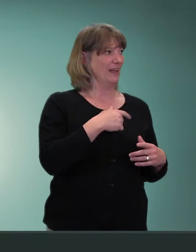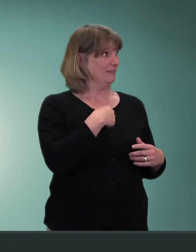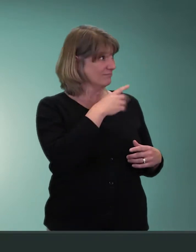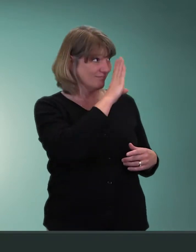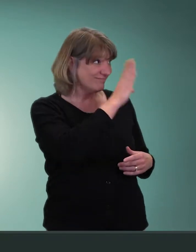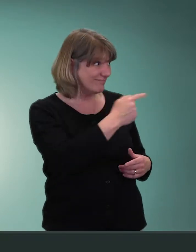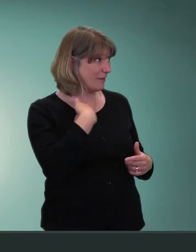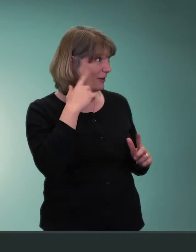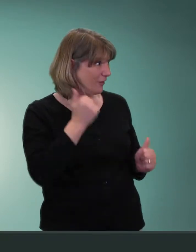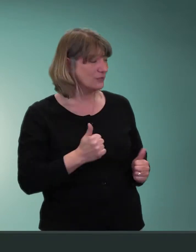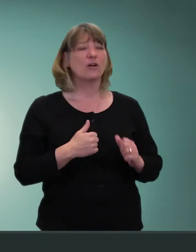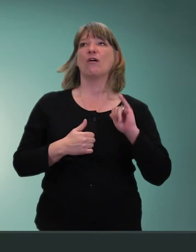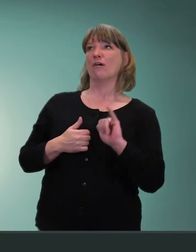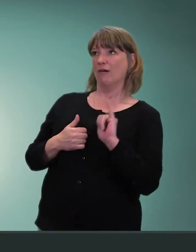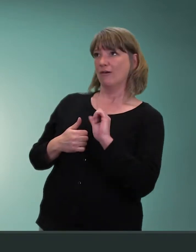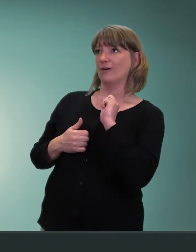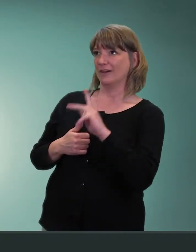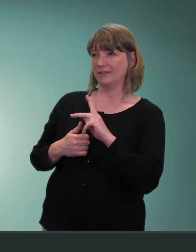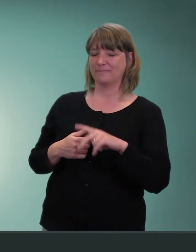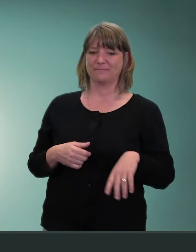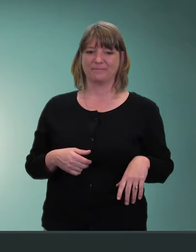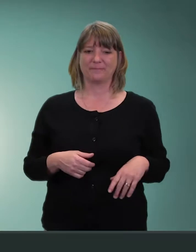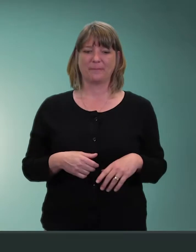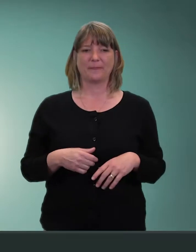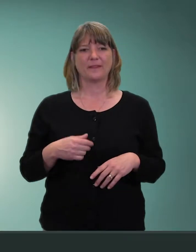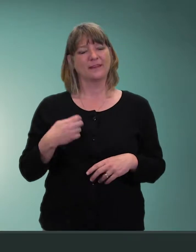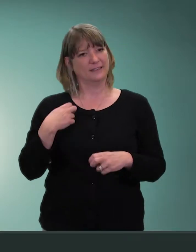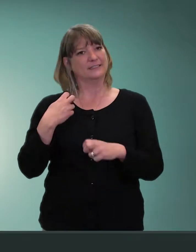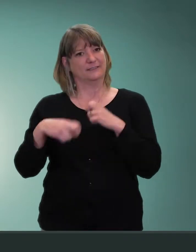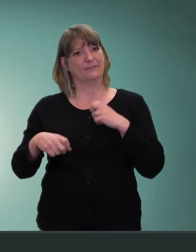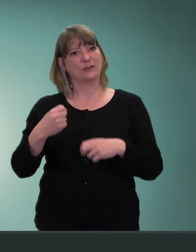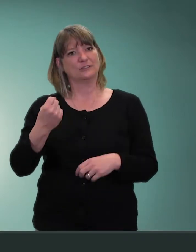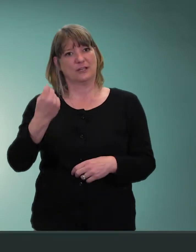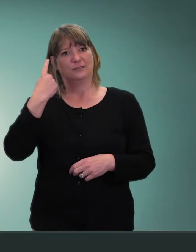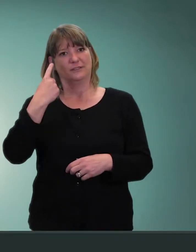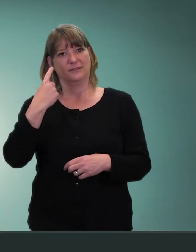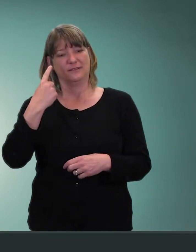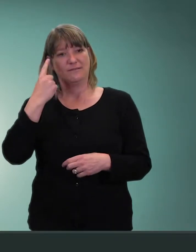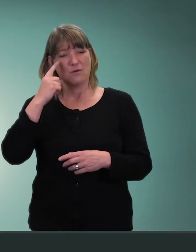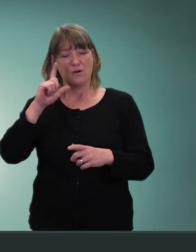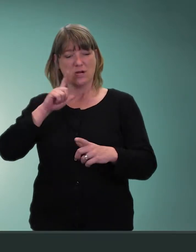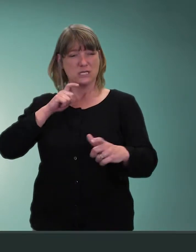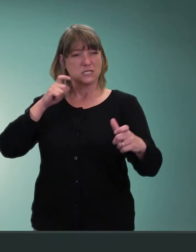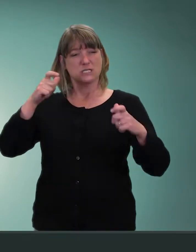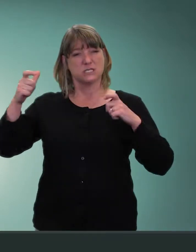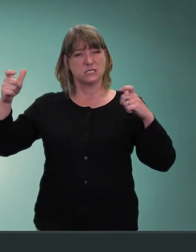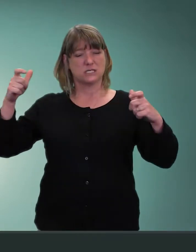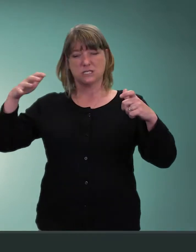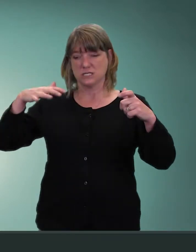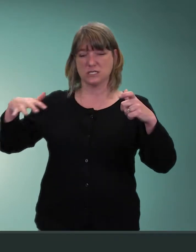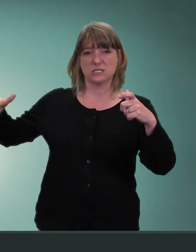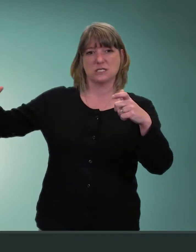that I have hearing loss and they're like, "Oh, okay." It is difficult to understand especially in a big group,